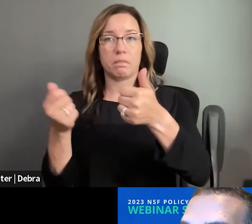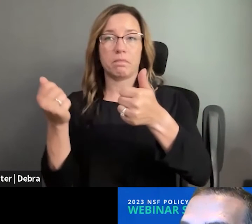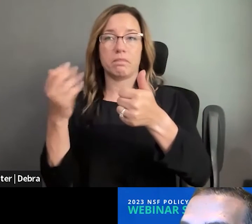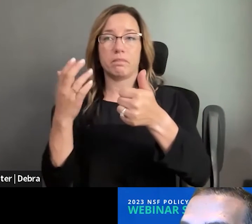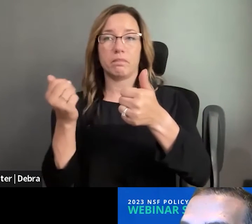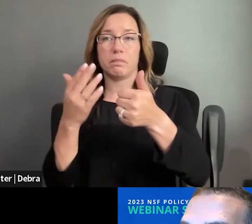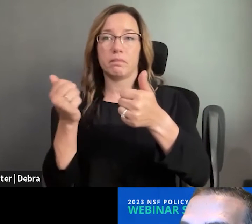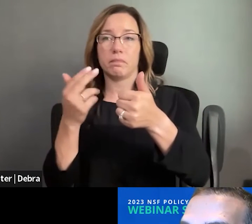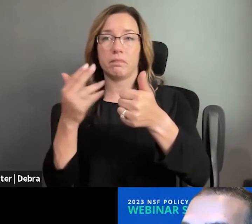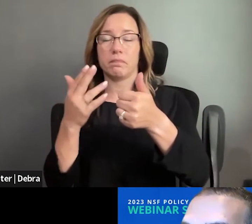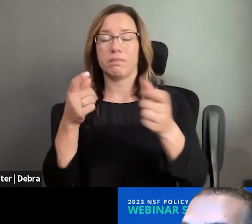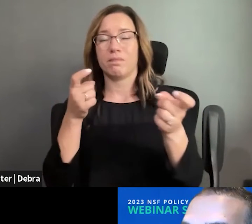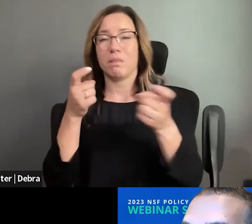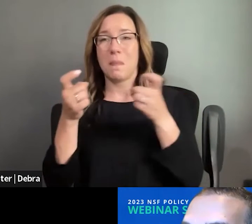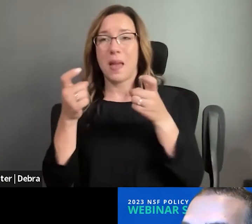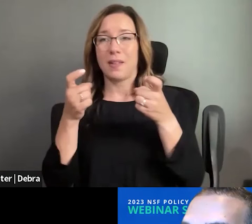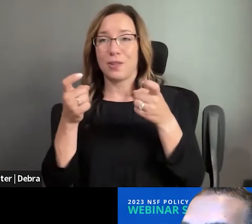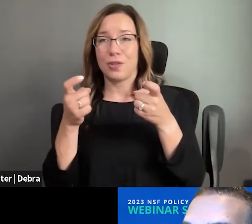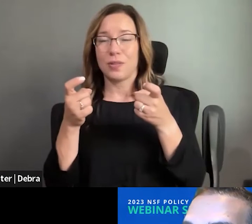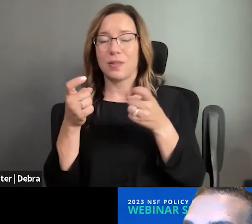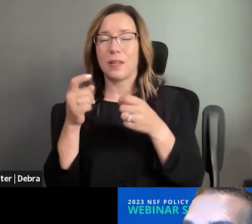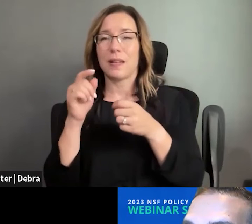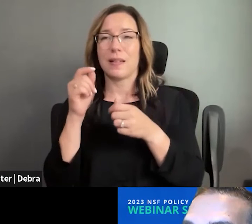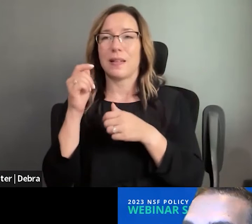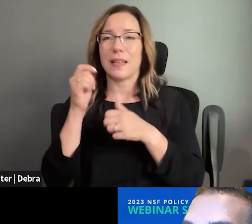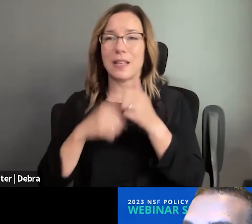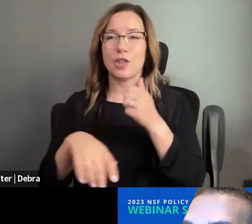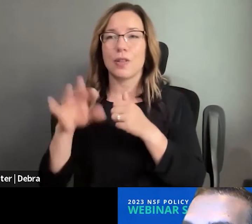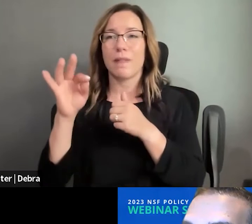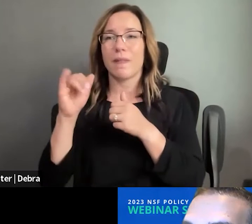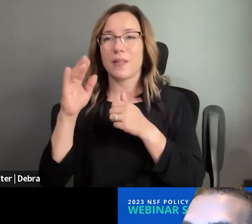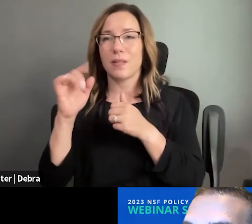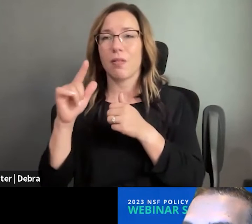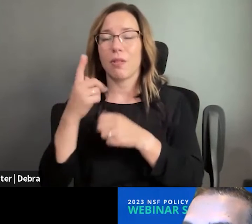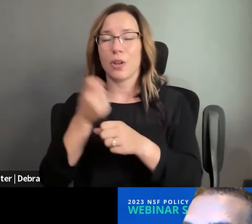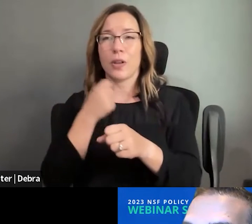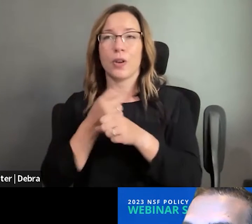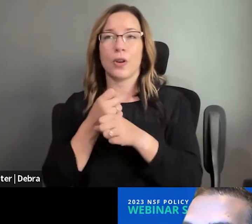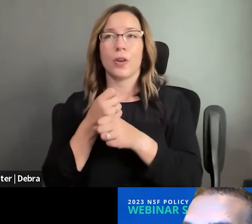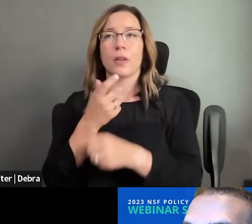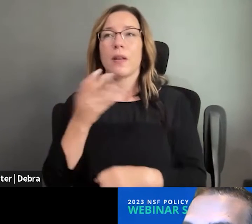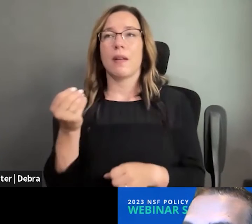manages it fiscally, and also submits and